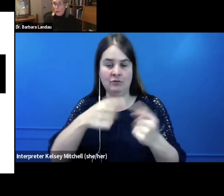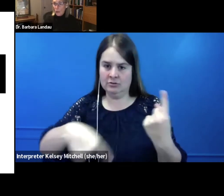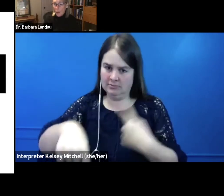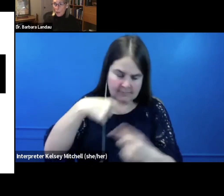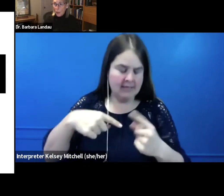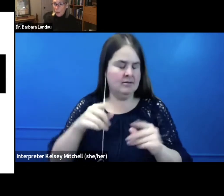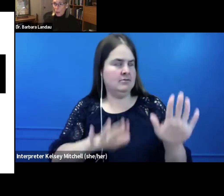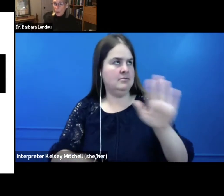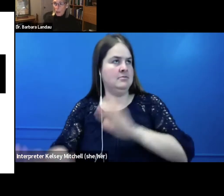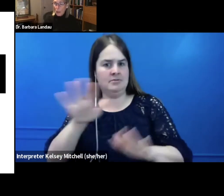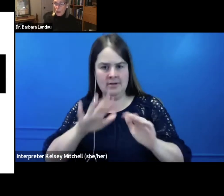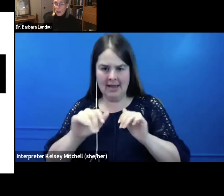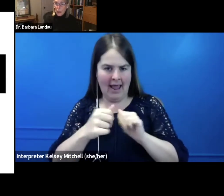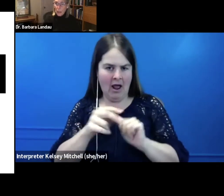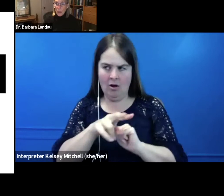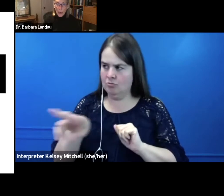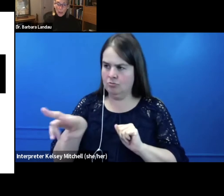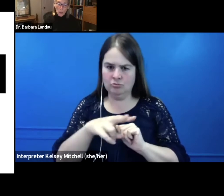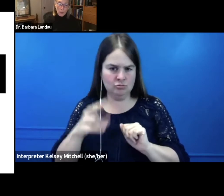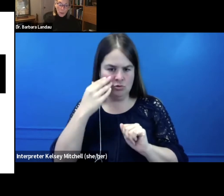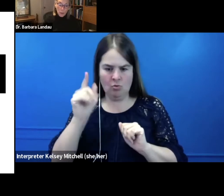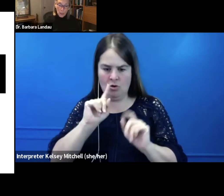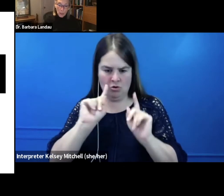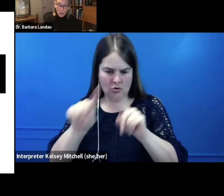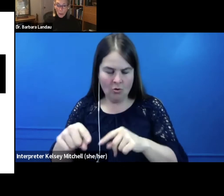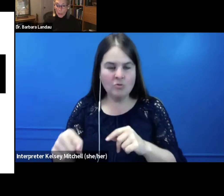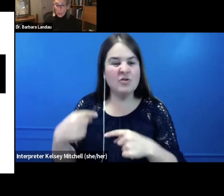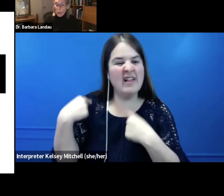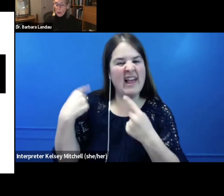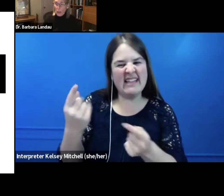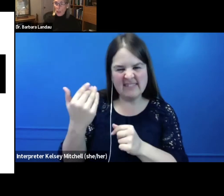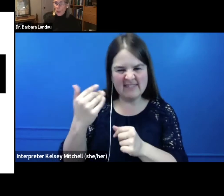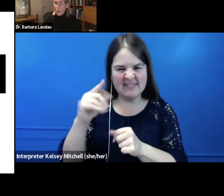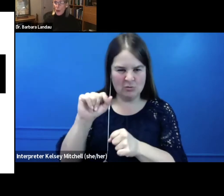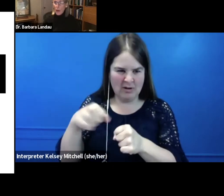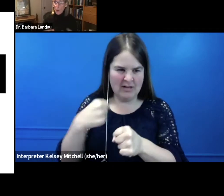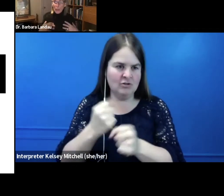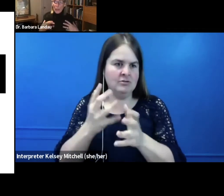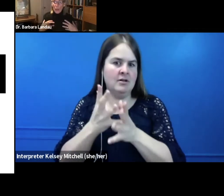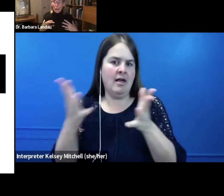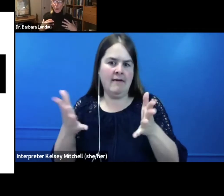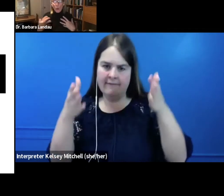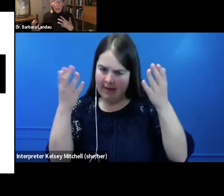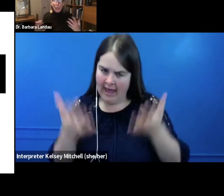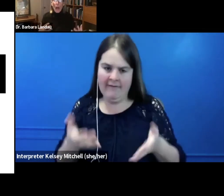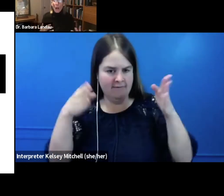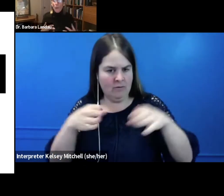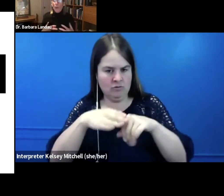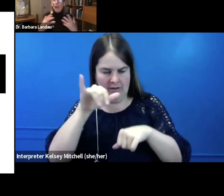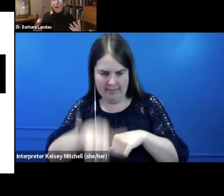developmental work uh in the past 15 20